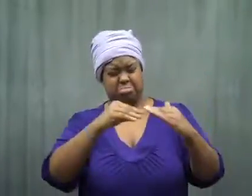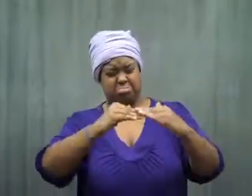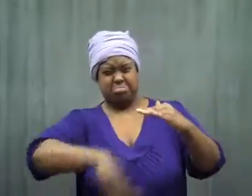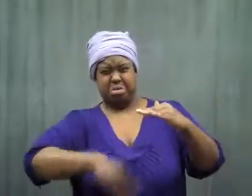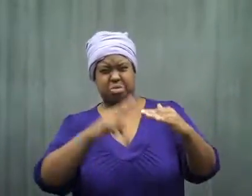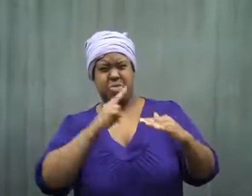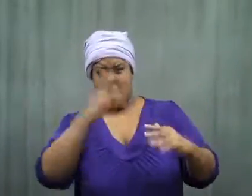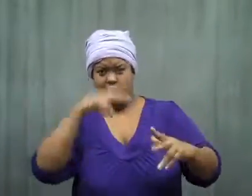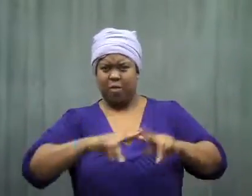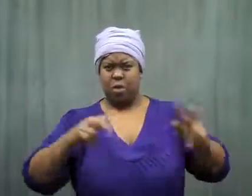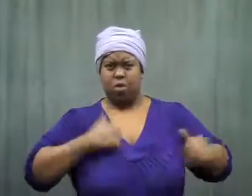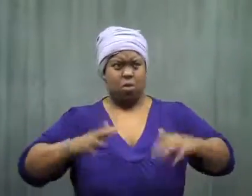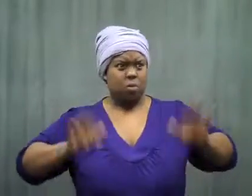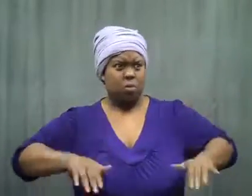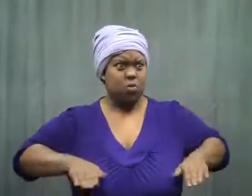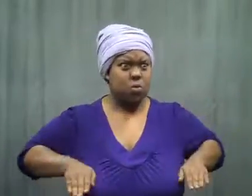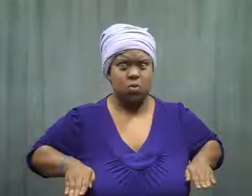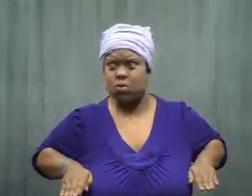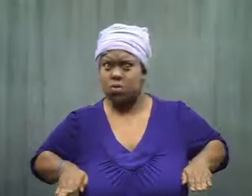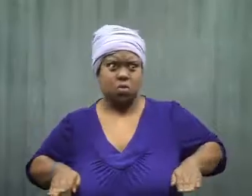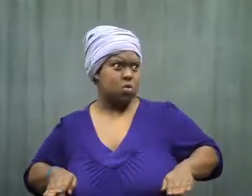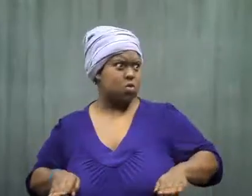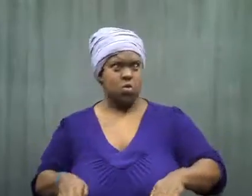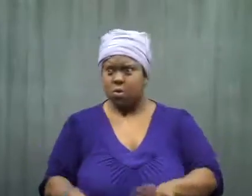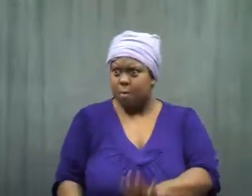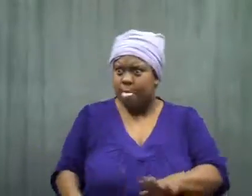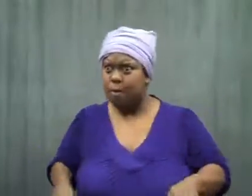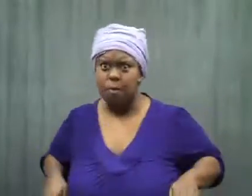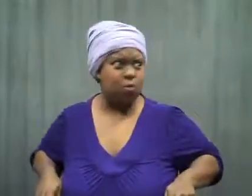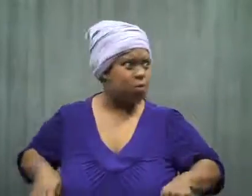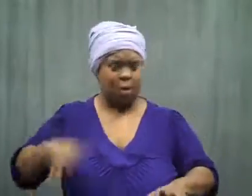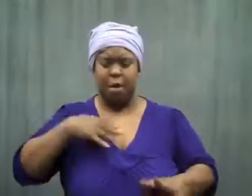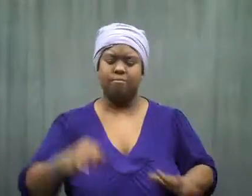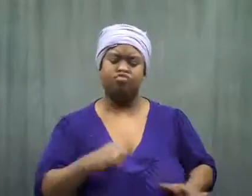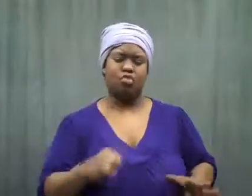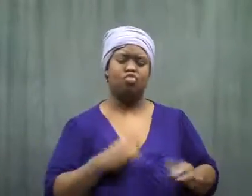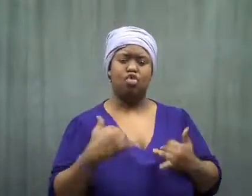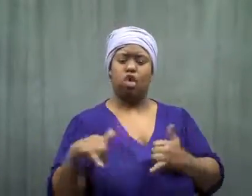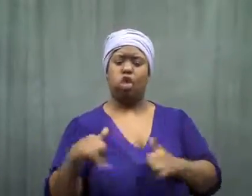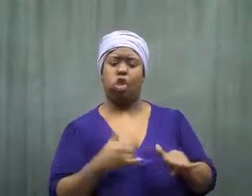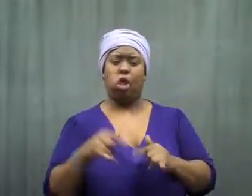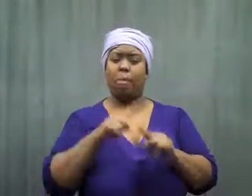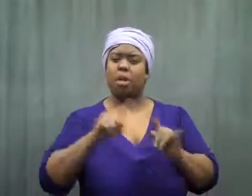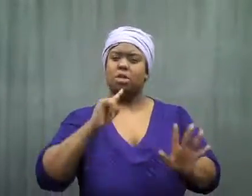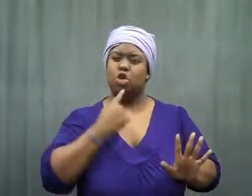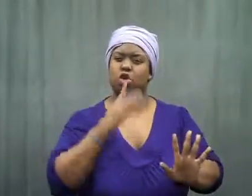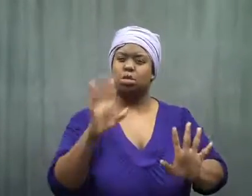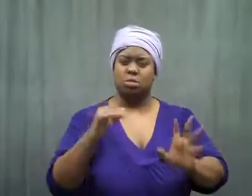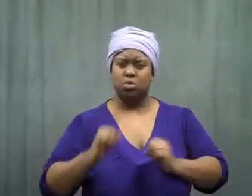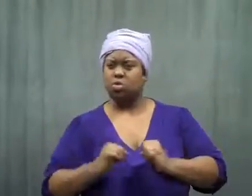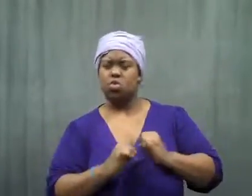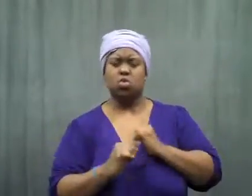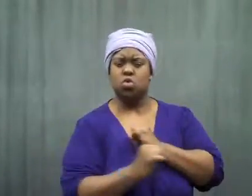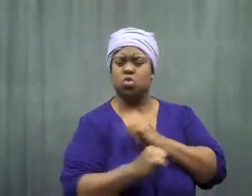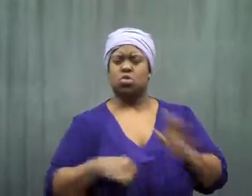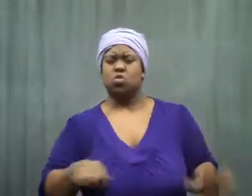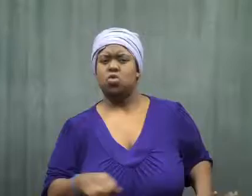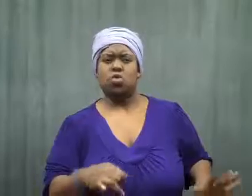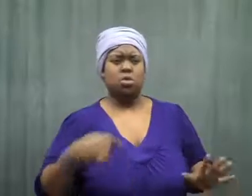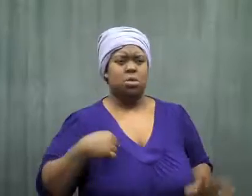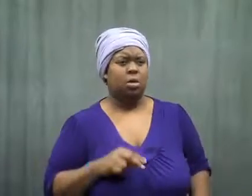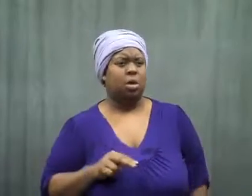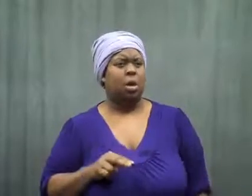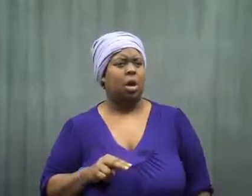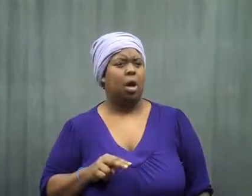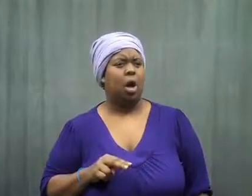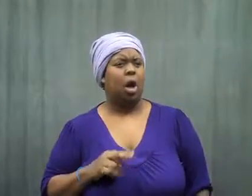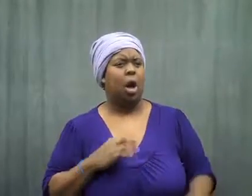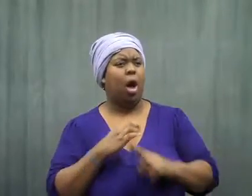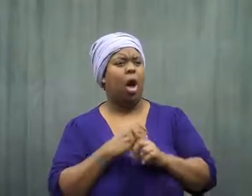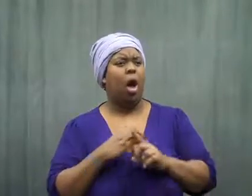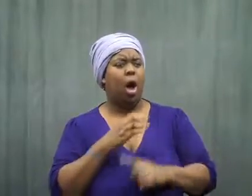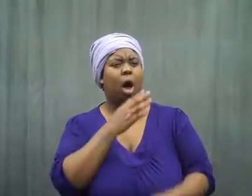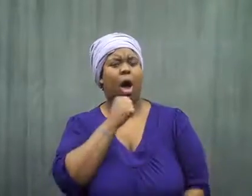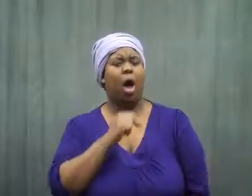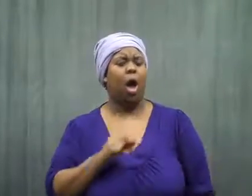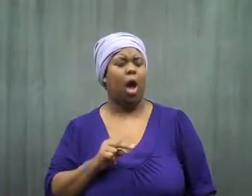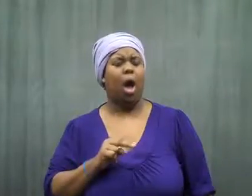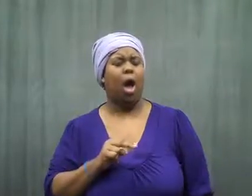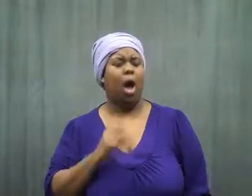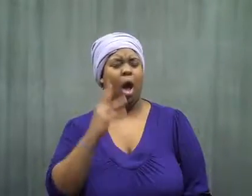The way it walked pushing ahead, made it seem young.